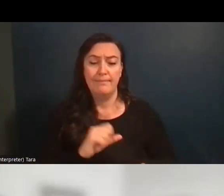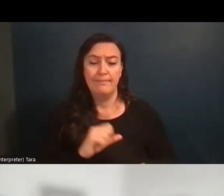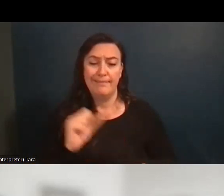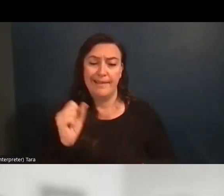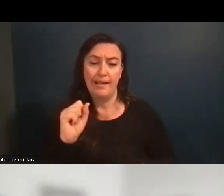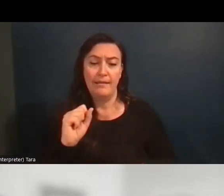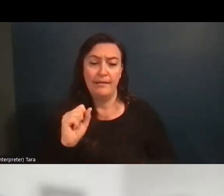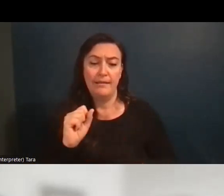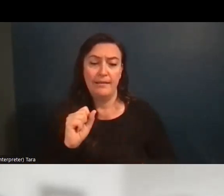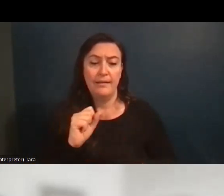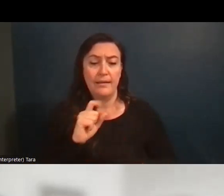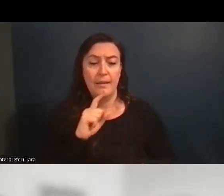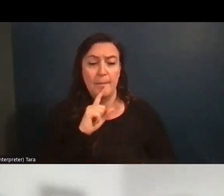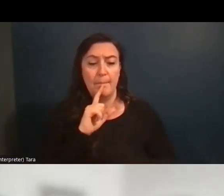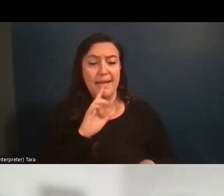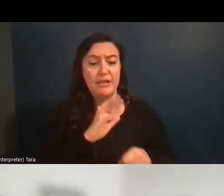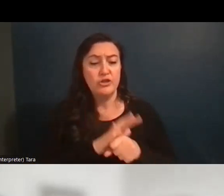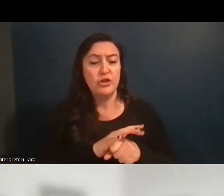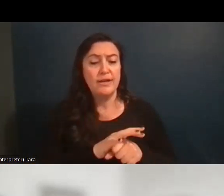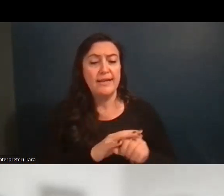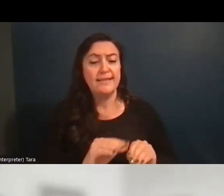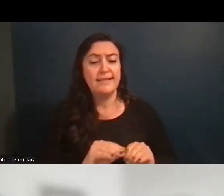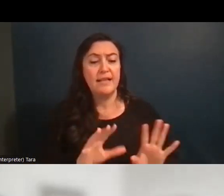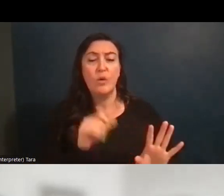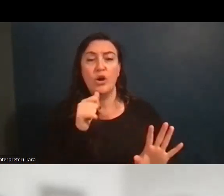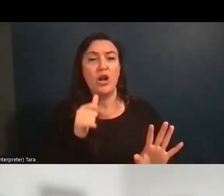clear that we're not going anywhere with partner groups.